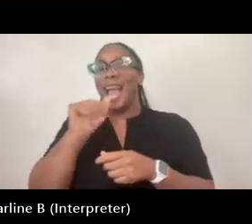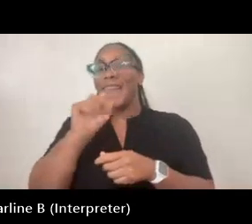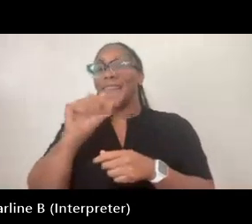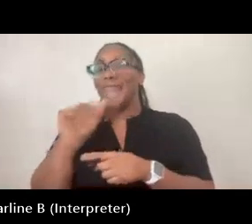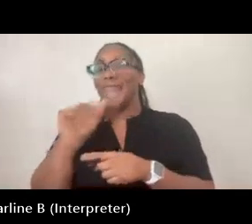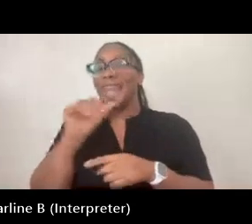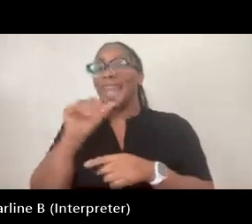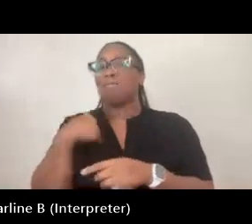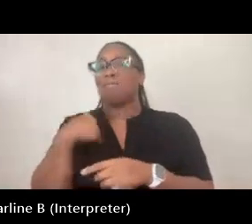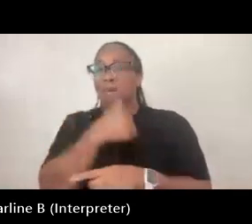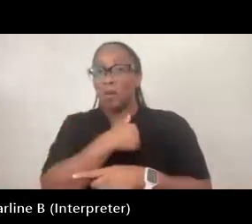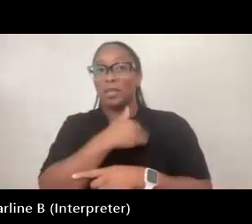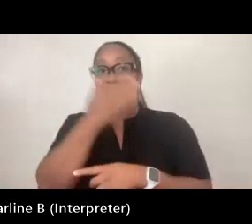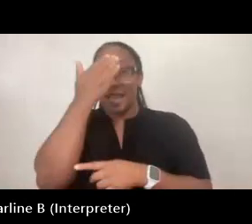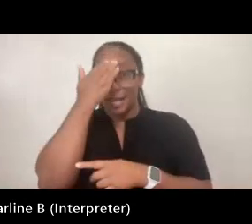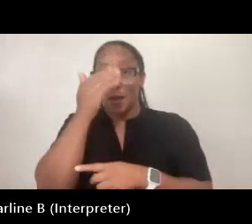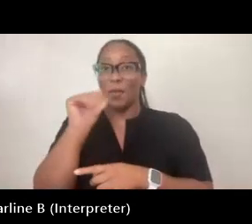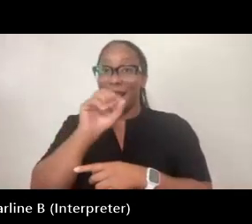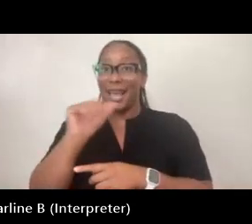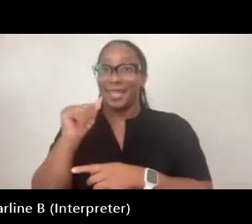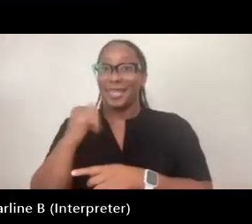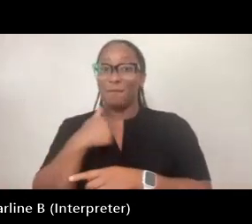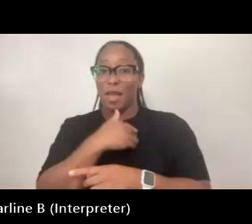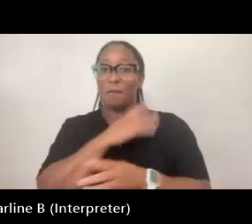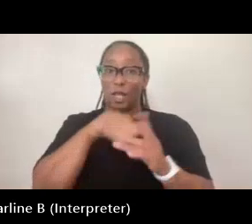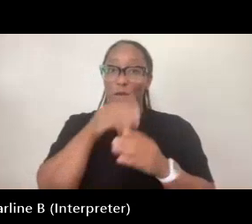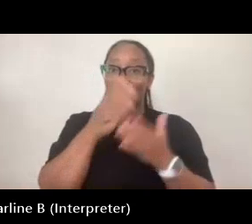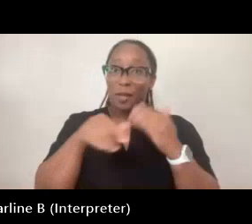They know that ASA members, including some of you on here,